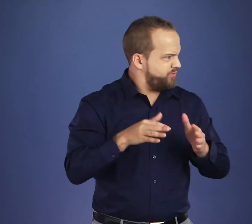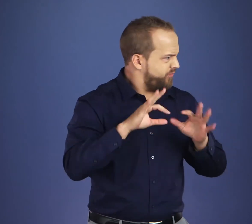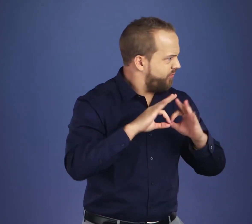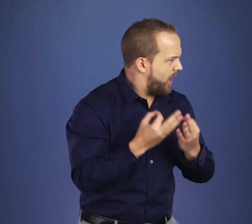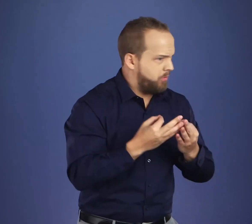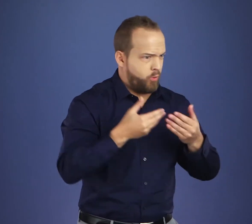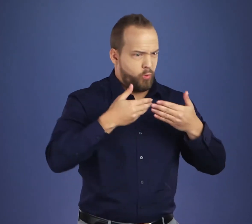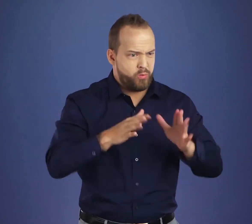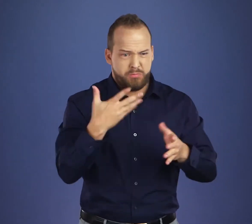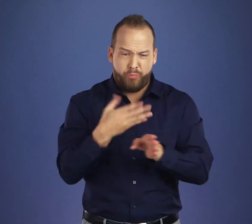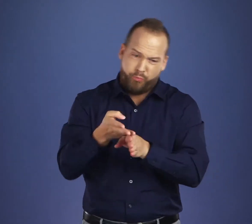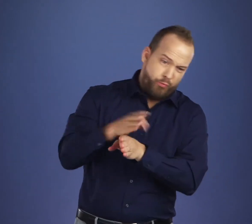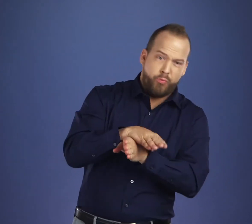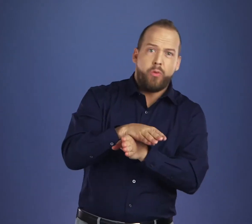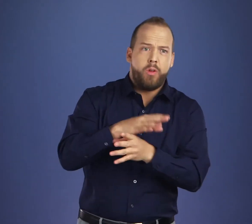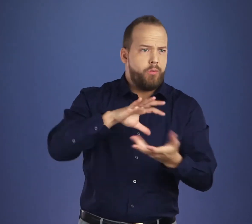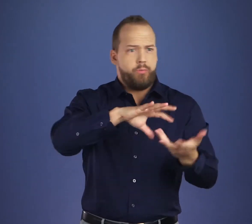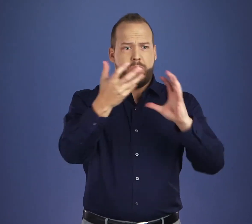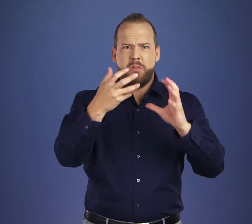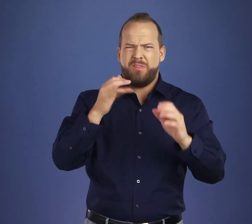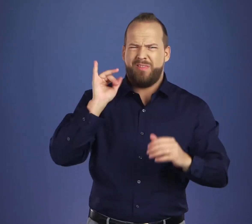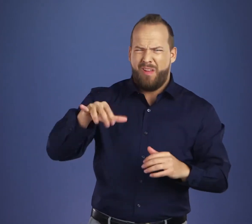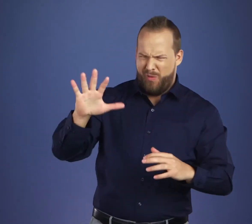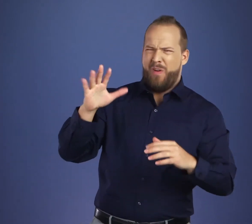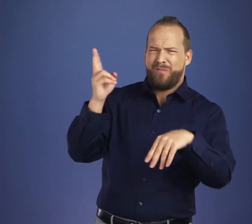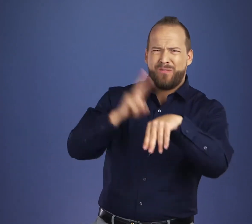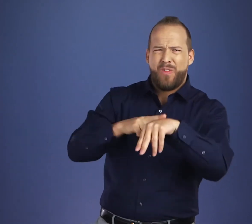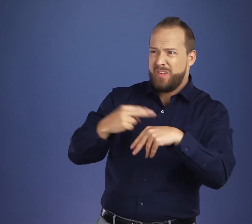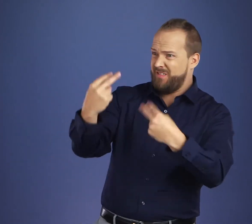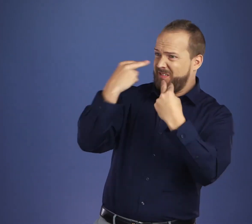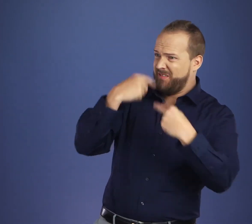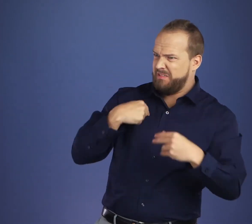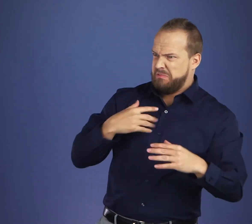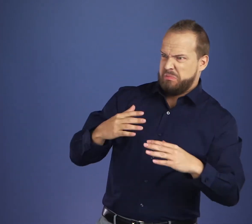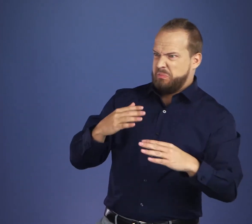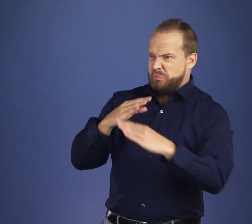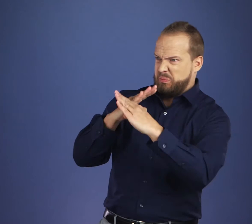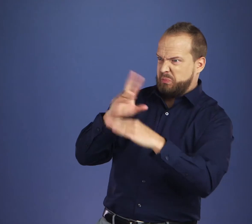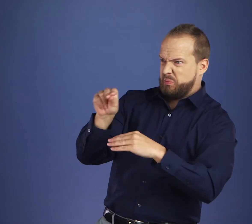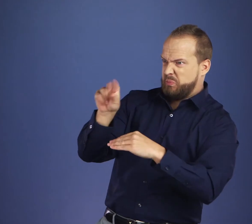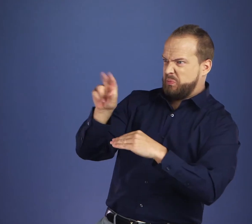Naturally, we began to act like most everybody does when afraid.